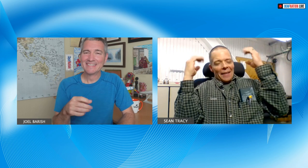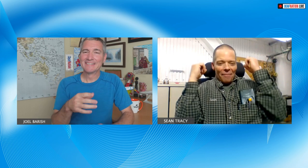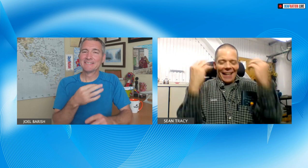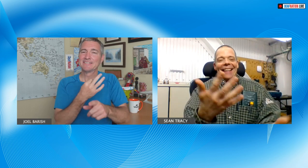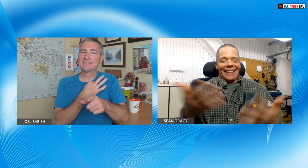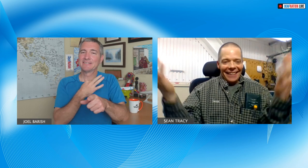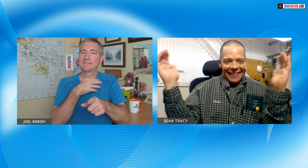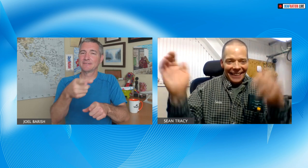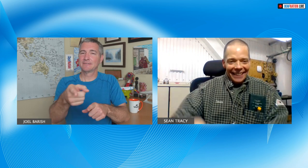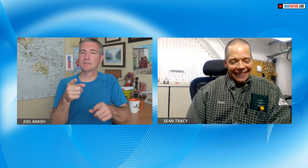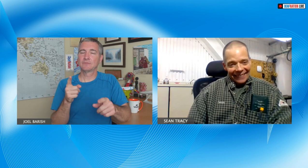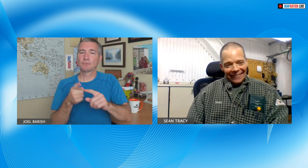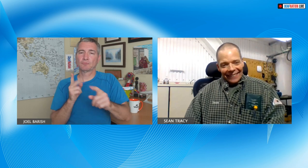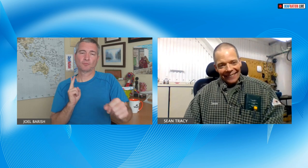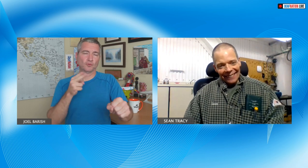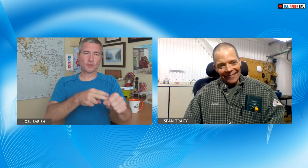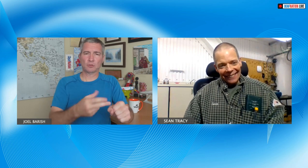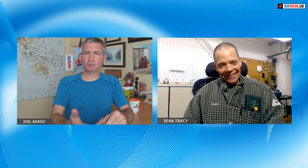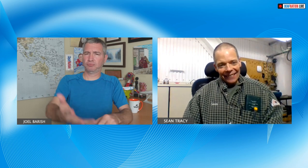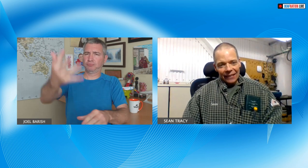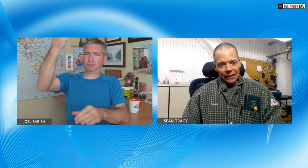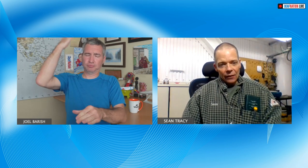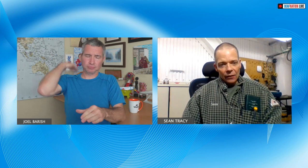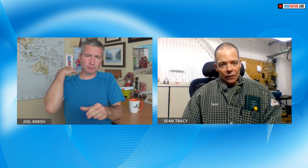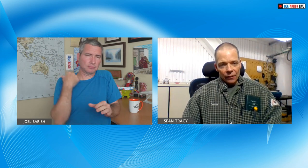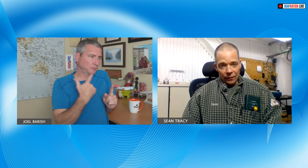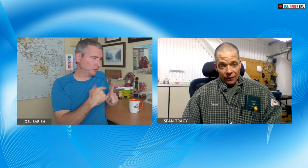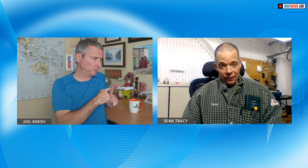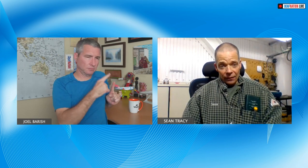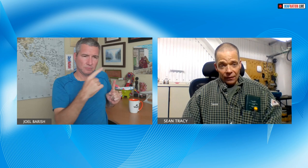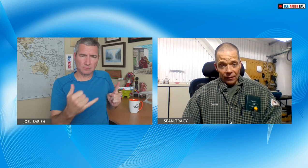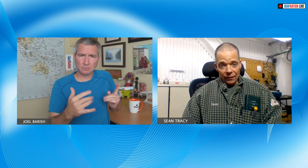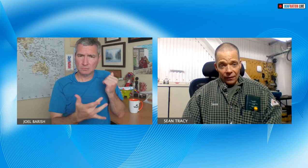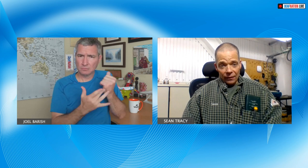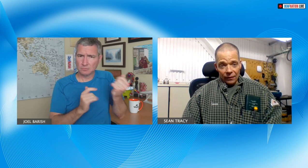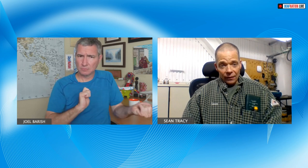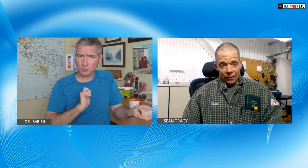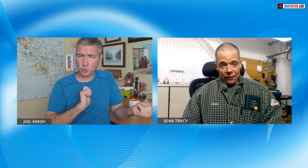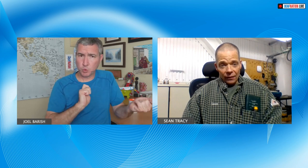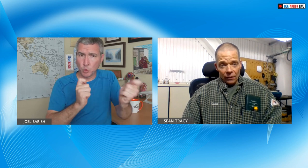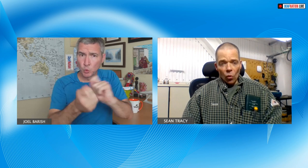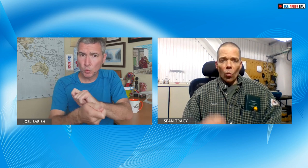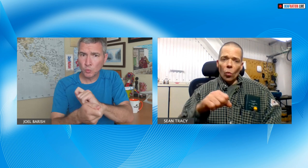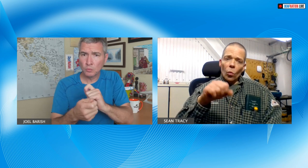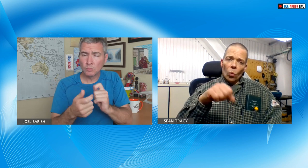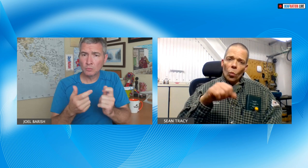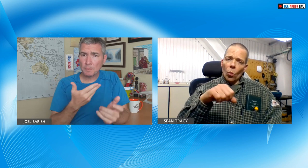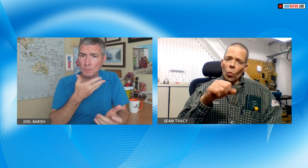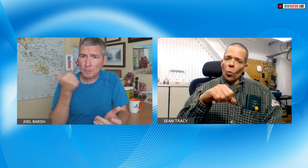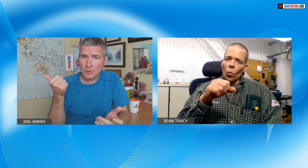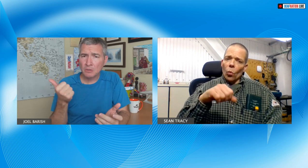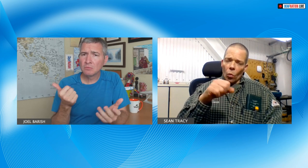Has technology changed from when you first started working in this field? Oh, yes! Are things better now?